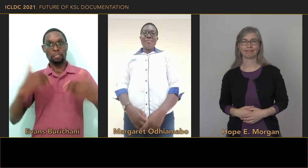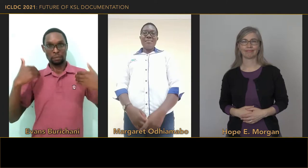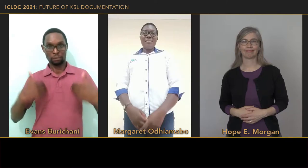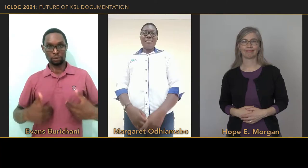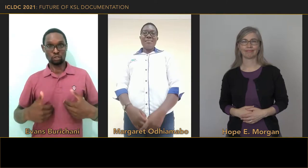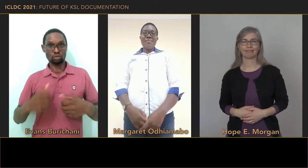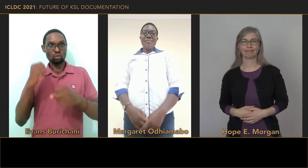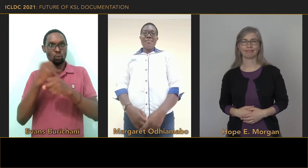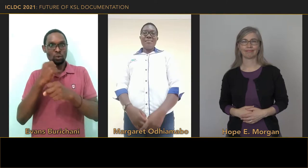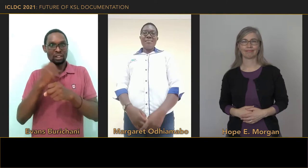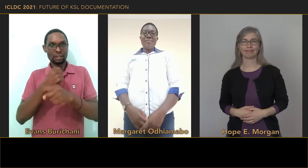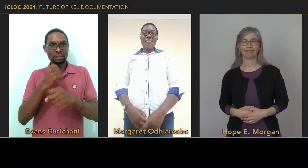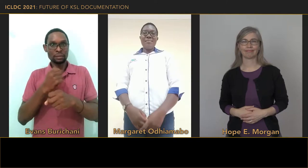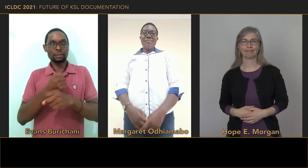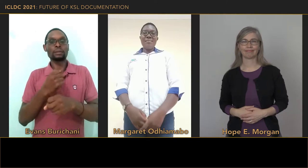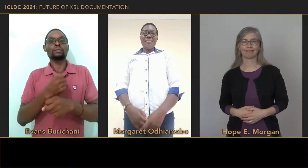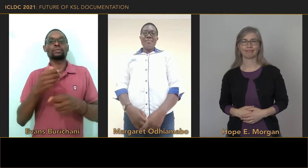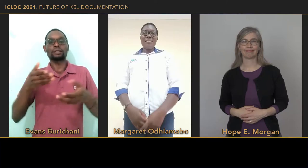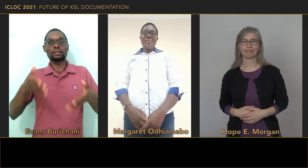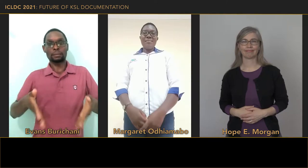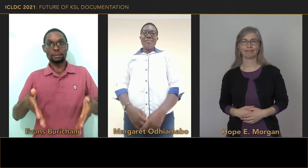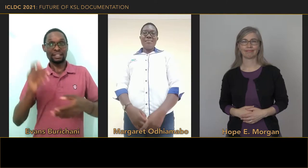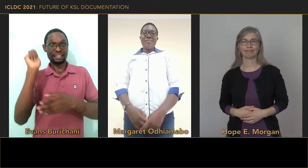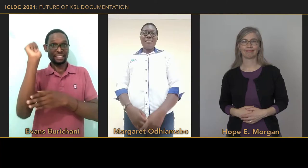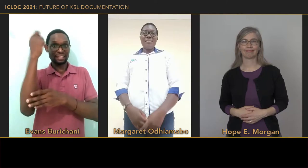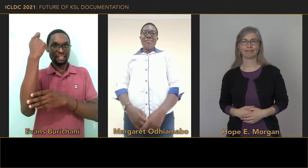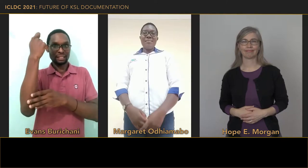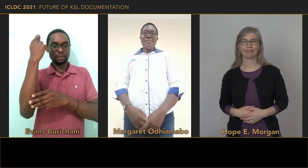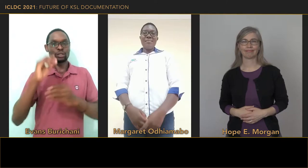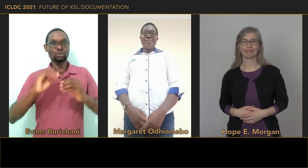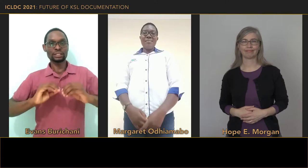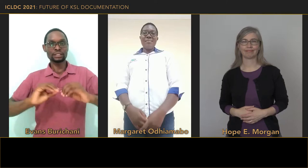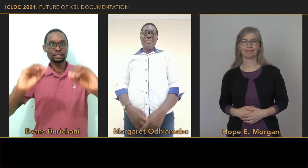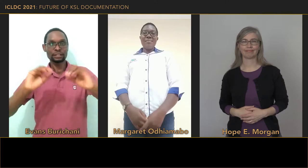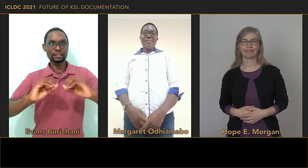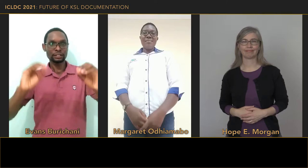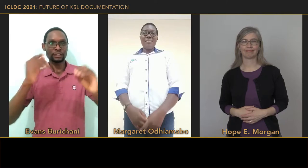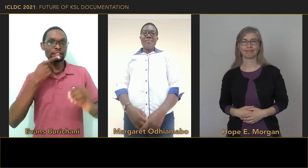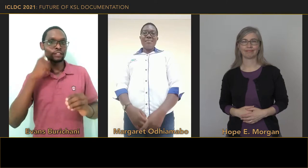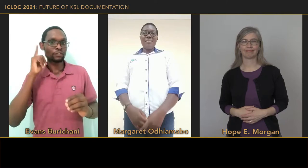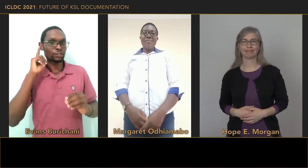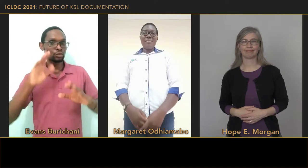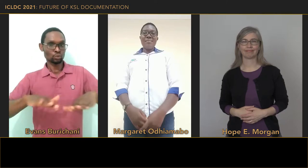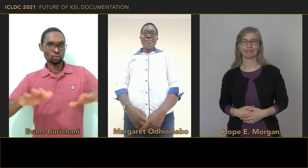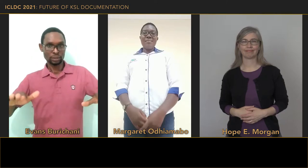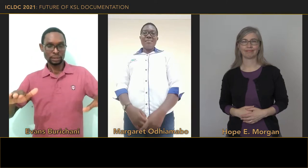I'm from Kenya and I teach in a school for deaf students.